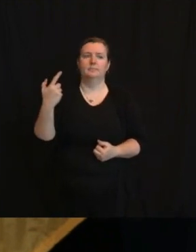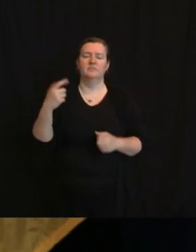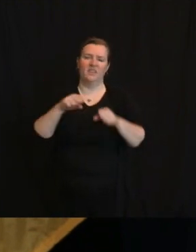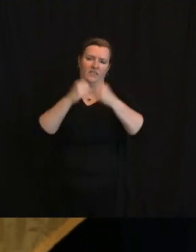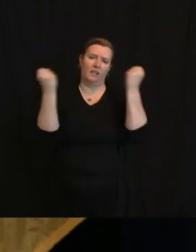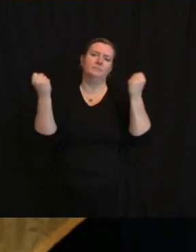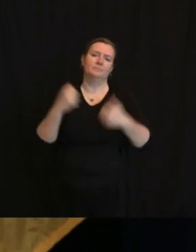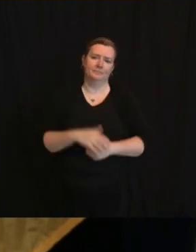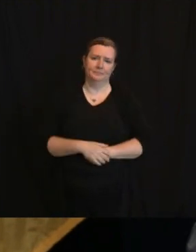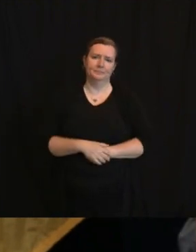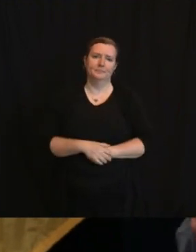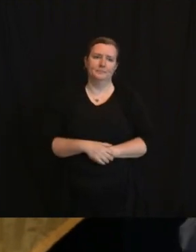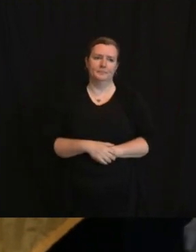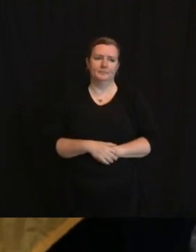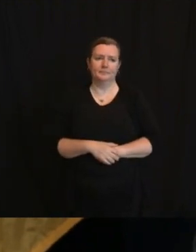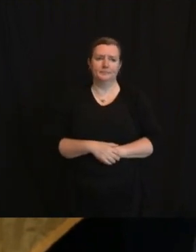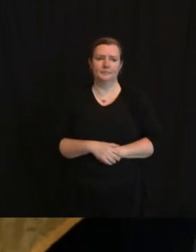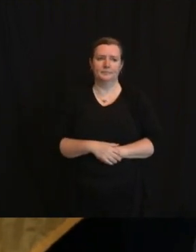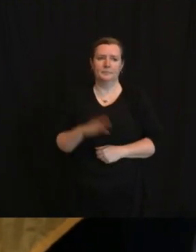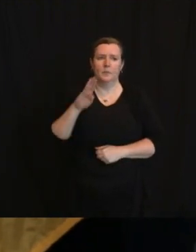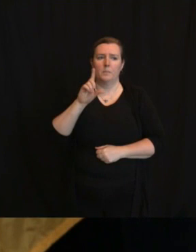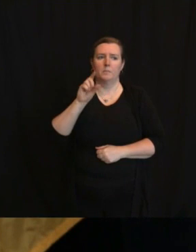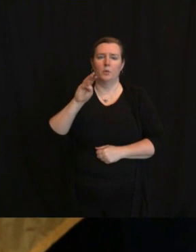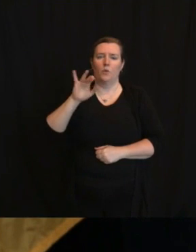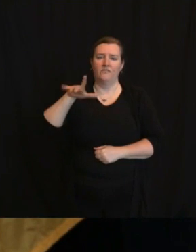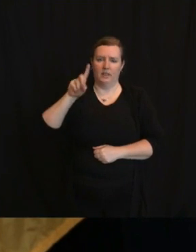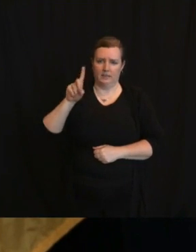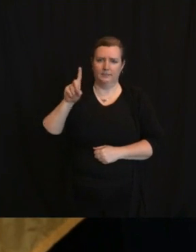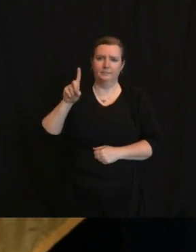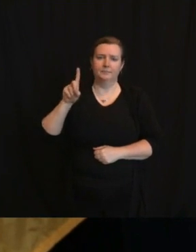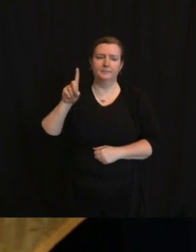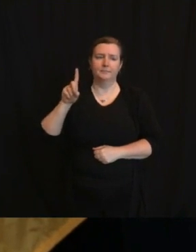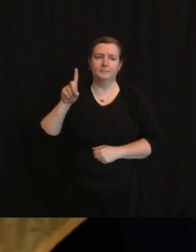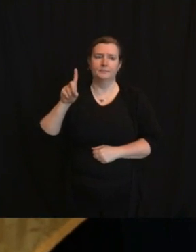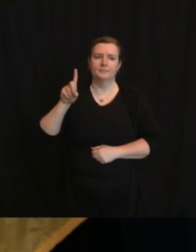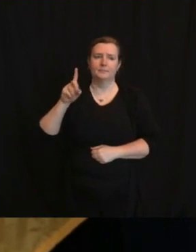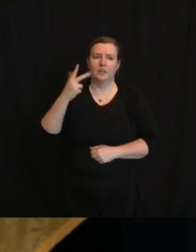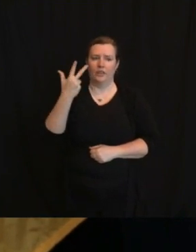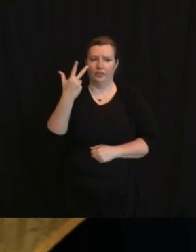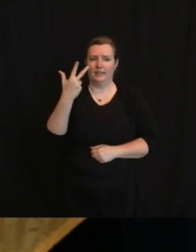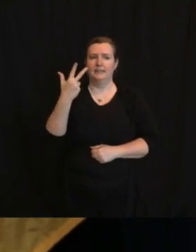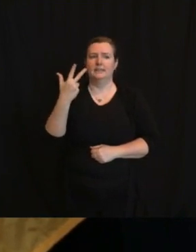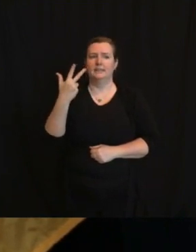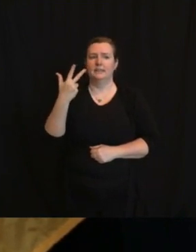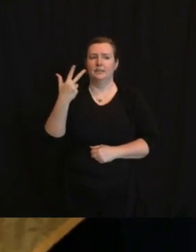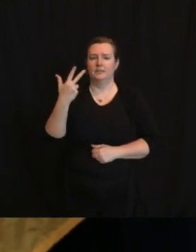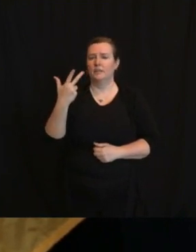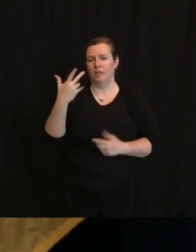MANY PATTERSON CONDUCTED A SURGE EO ENFORCEMENT AND ISSUED 21 EO VIOLATIONS.